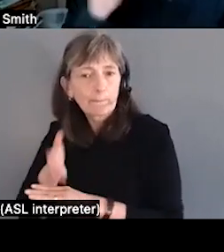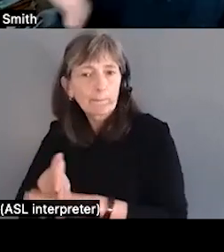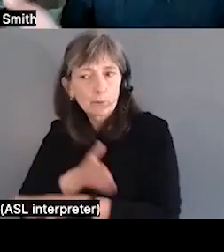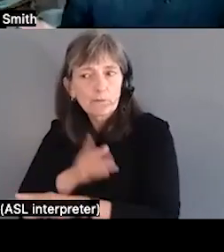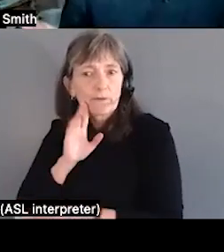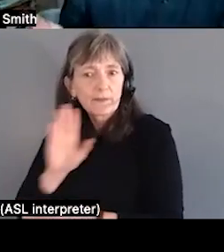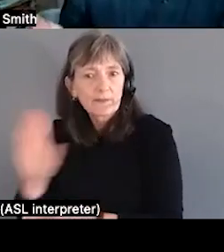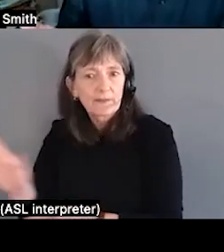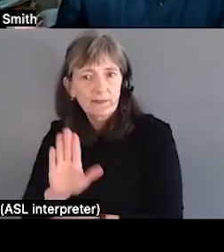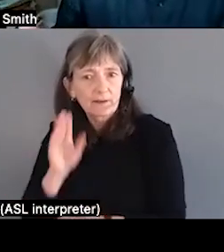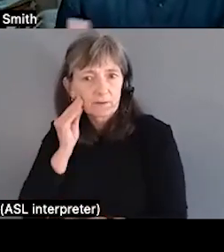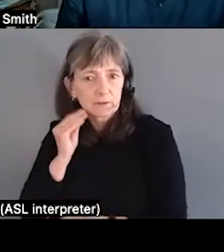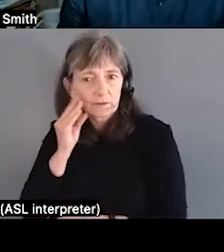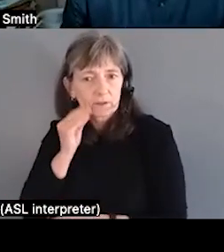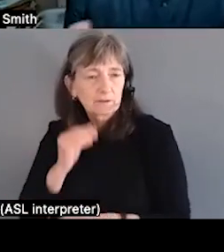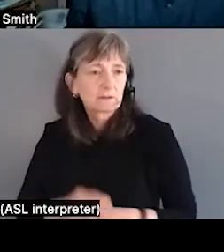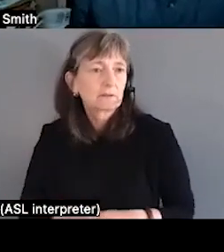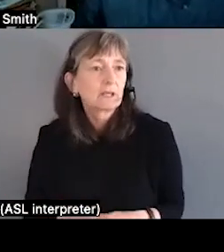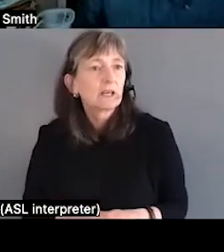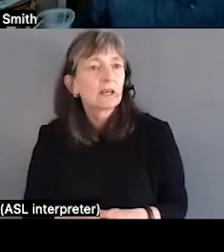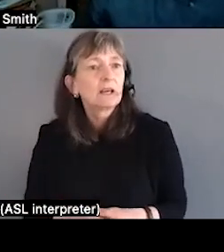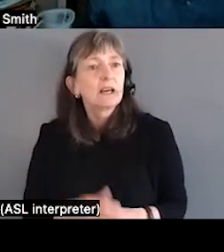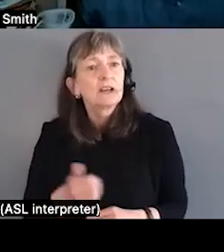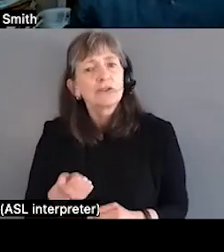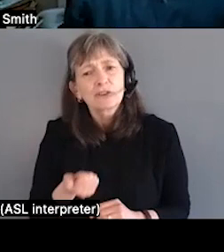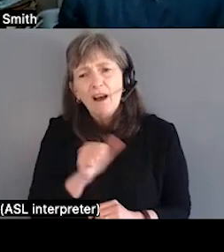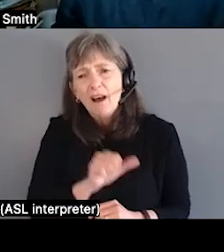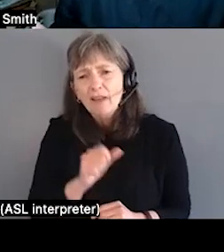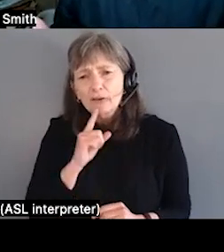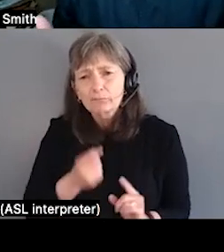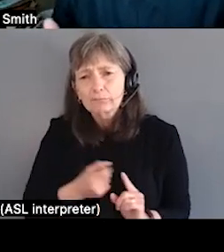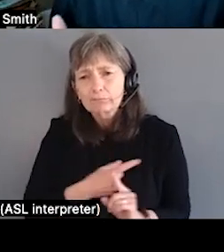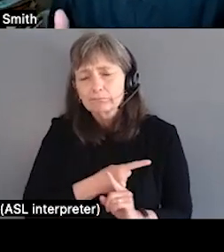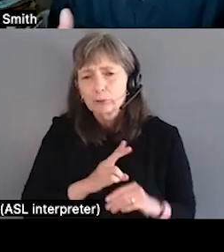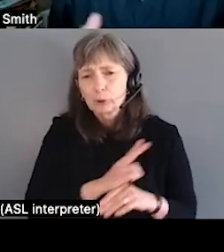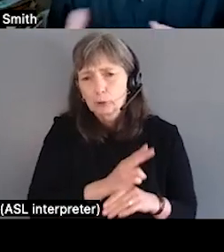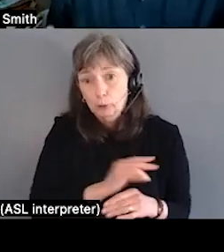There are other spinoffs as well, and I'd be really interested to hear your views in